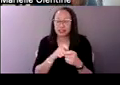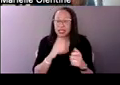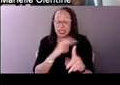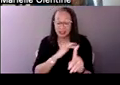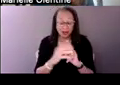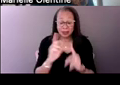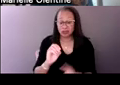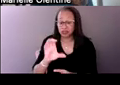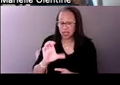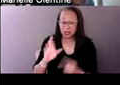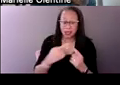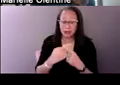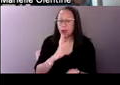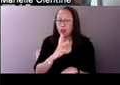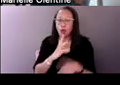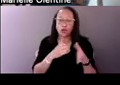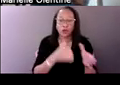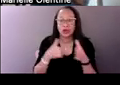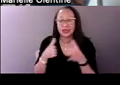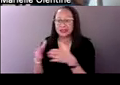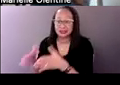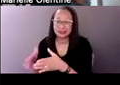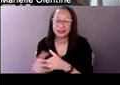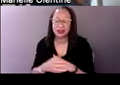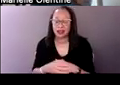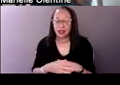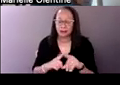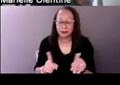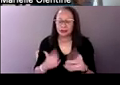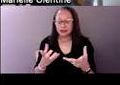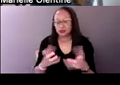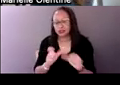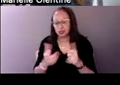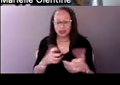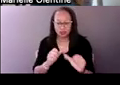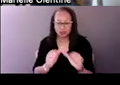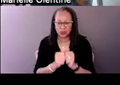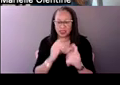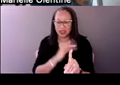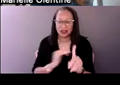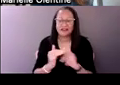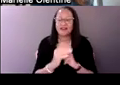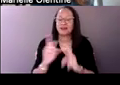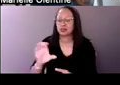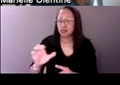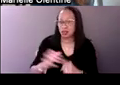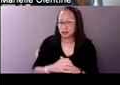got into the shorts competition at Toronto. That happened, because she's Taylor Swift.